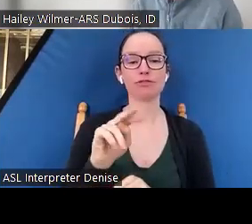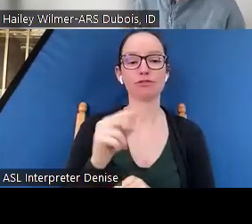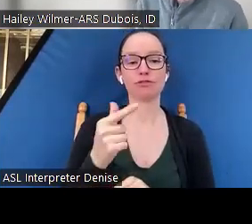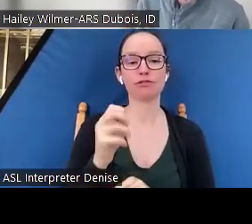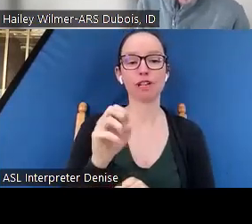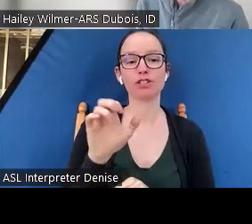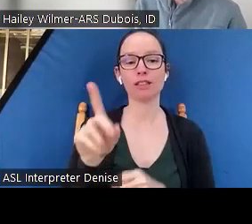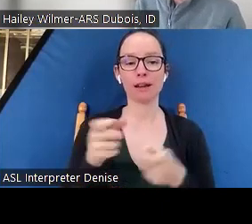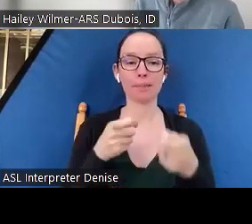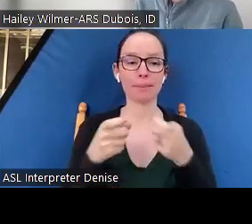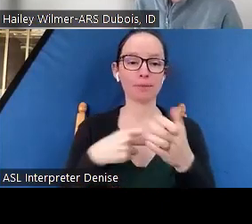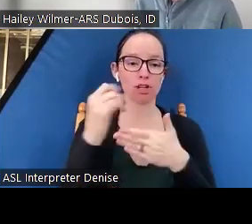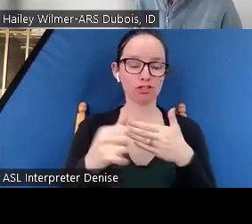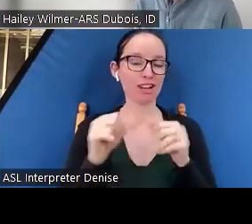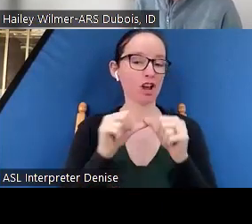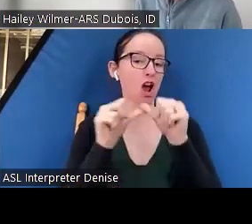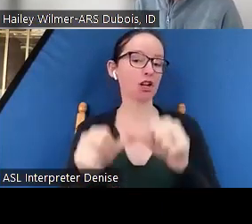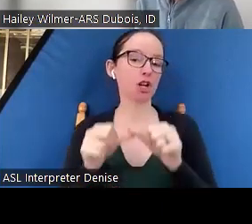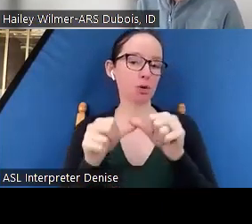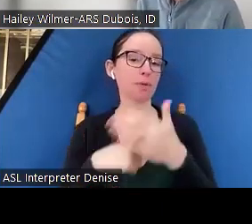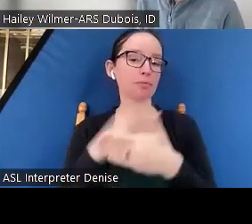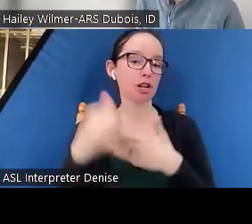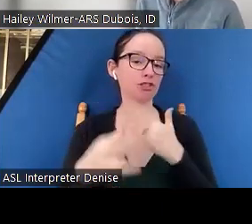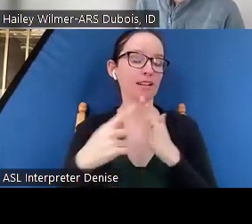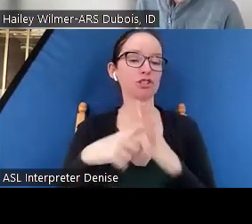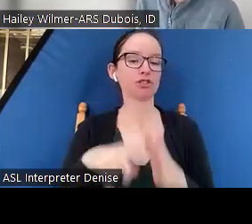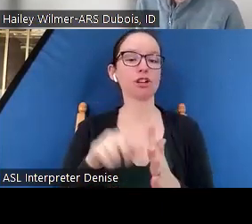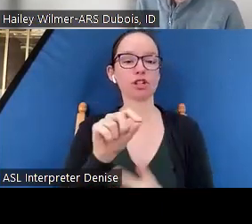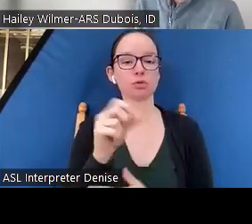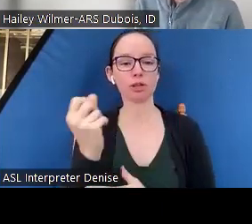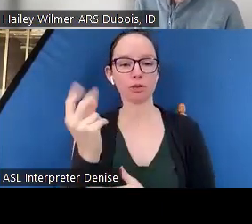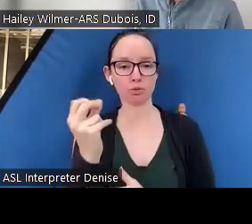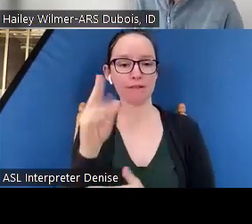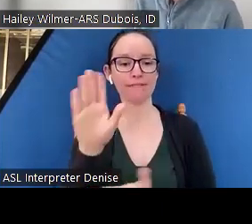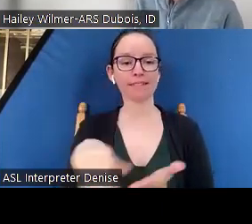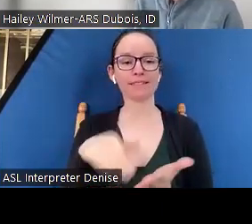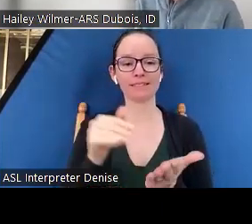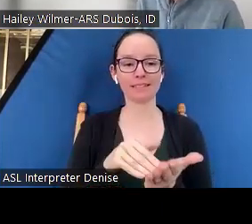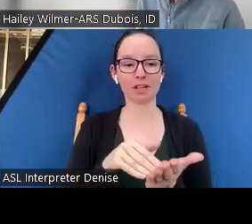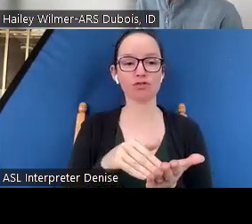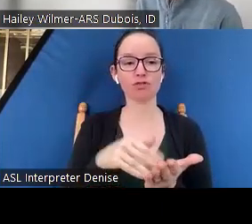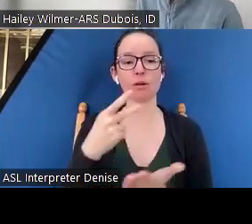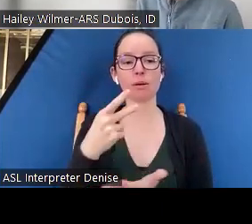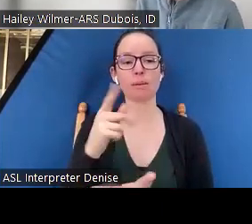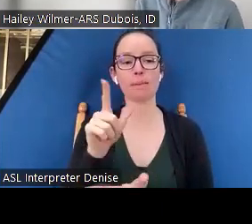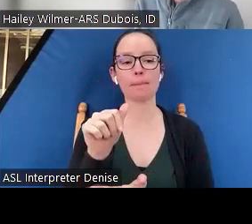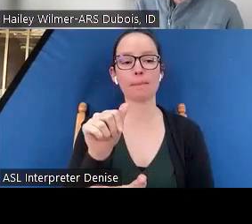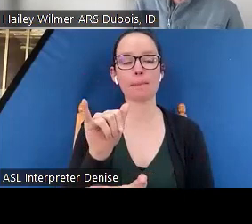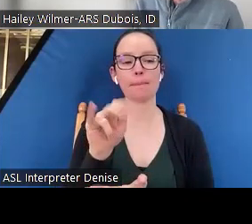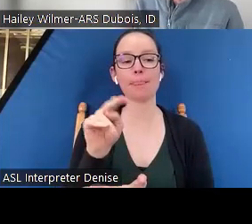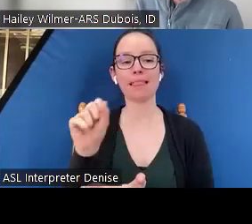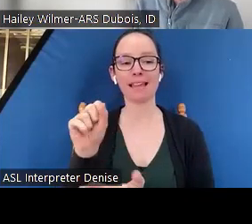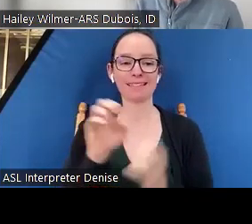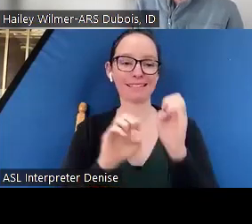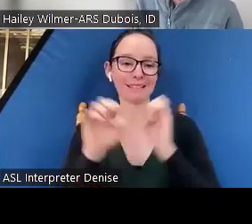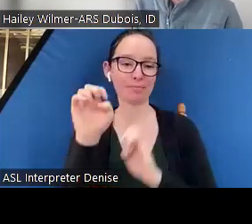It started in 2012 at the Central Plains Experimental Range. And so I would encourage folks who are joining the webinar